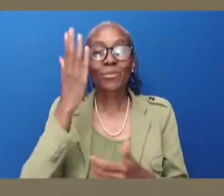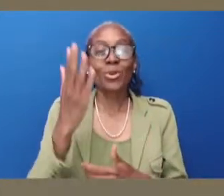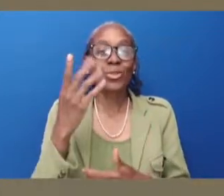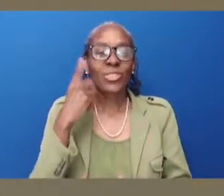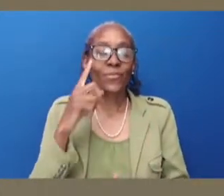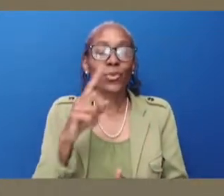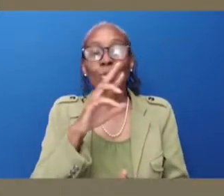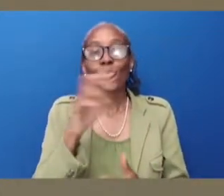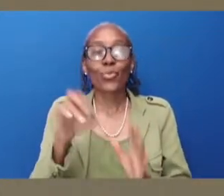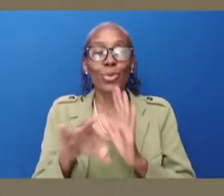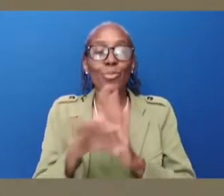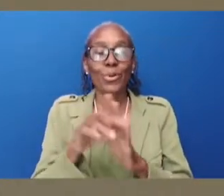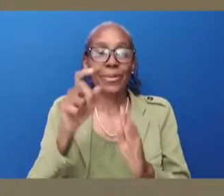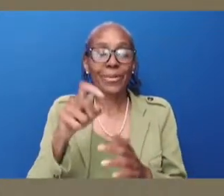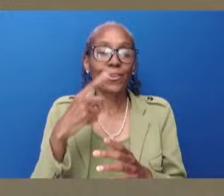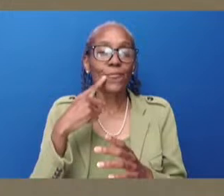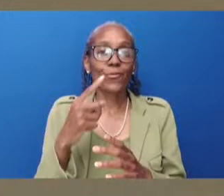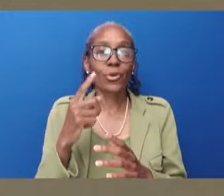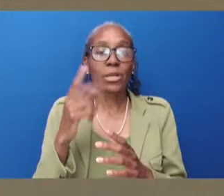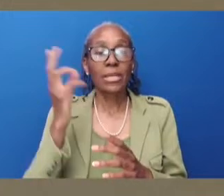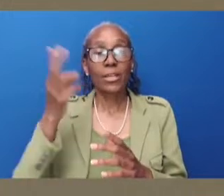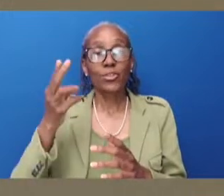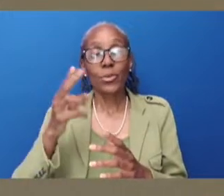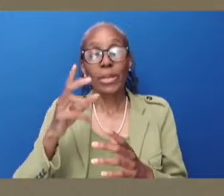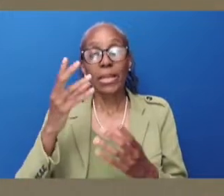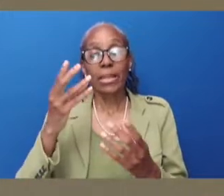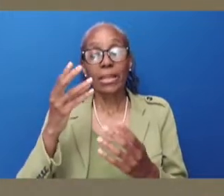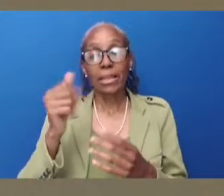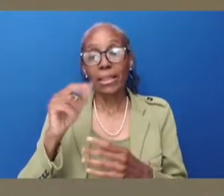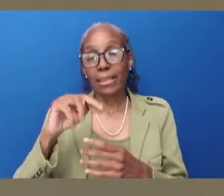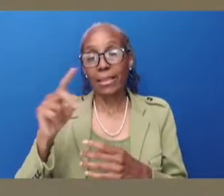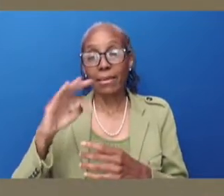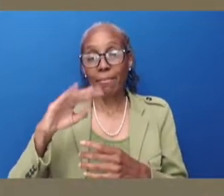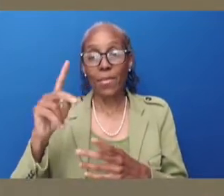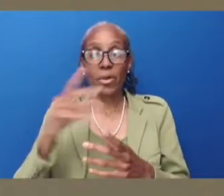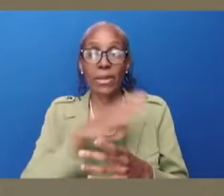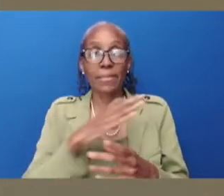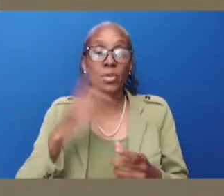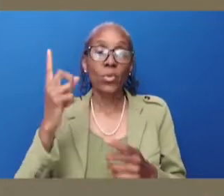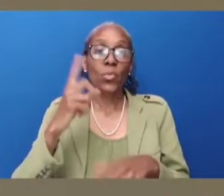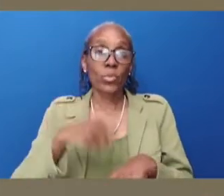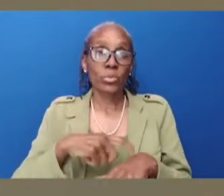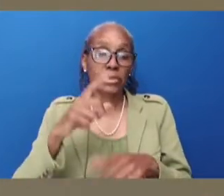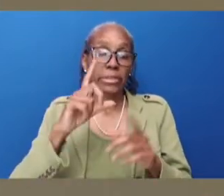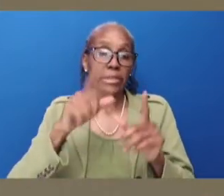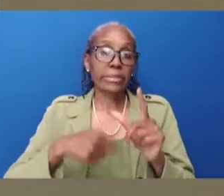MISSED. ALL RIGHT. IS THERE A MOTION,